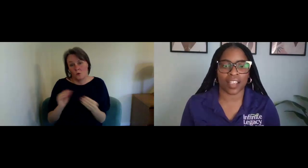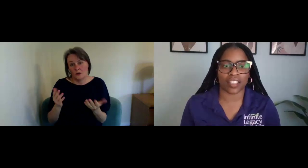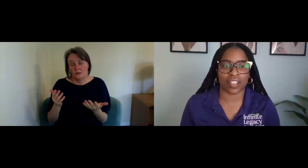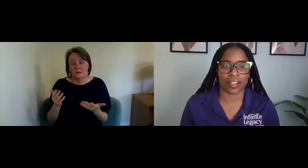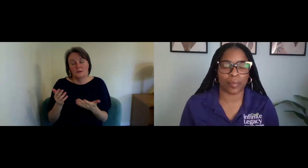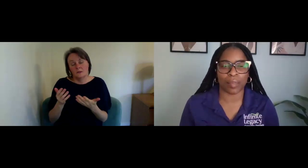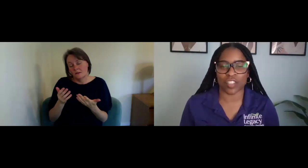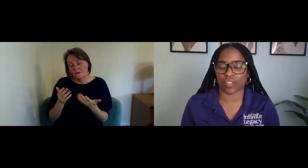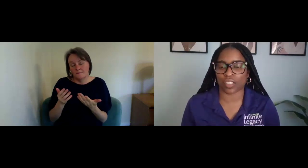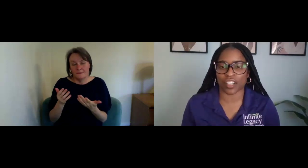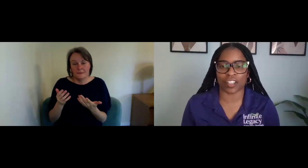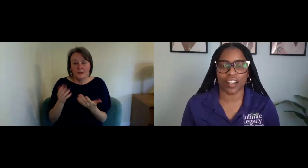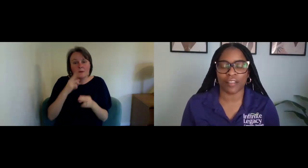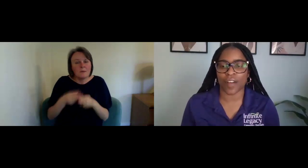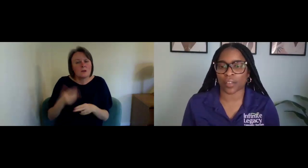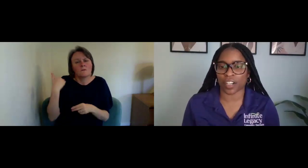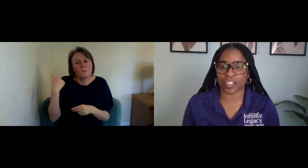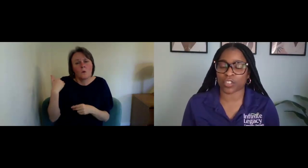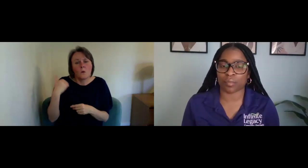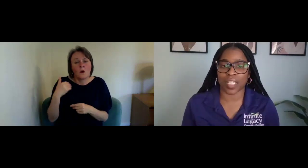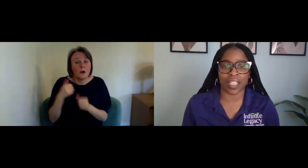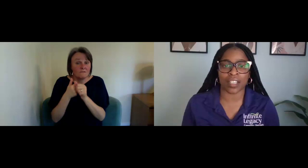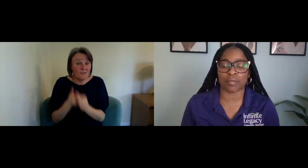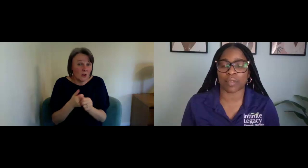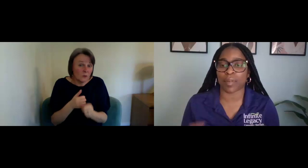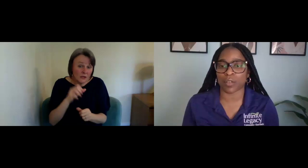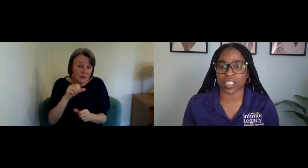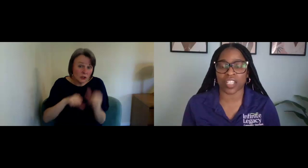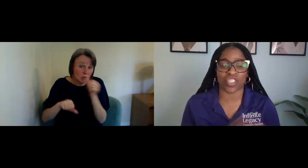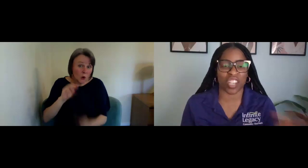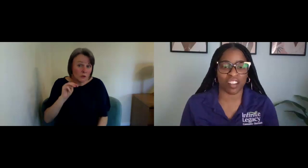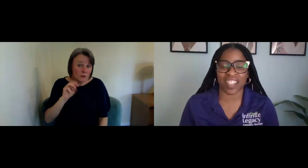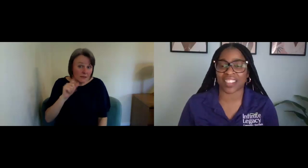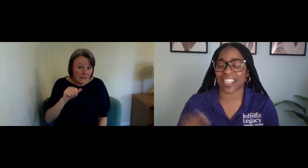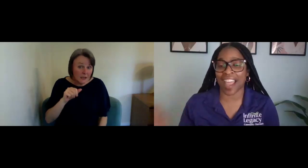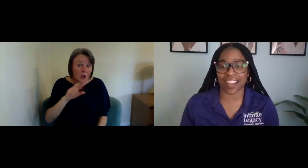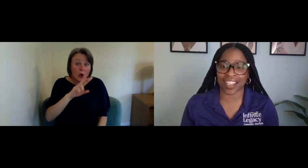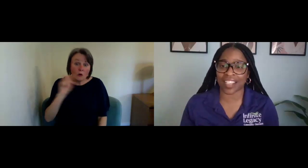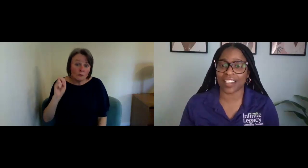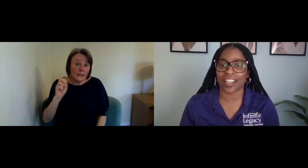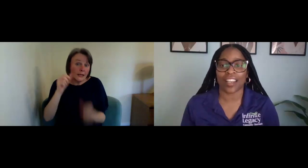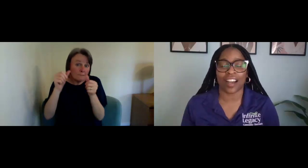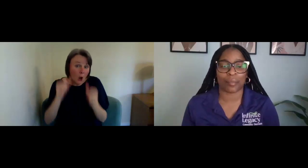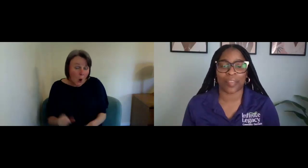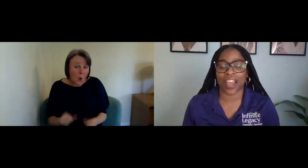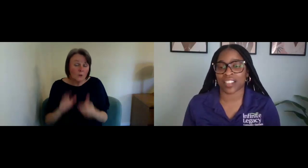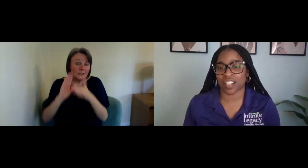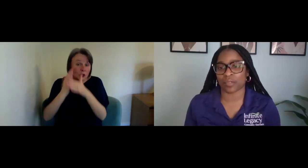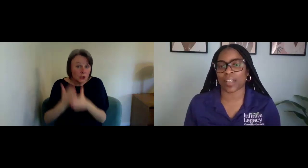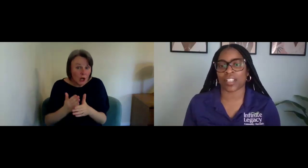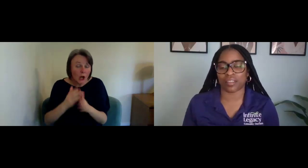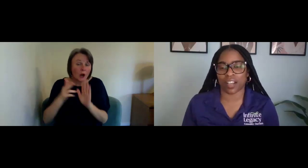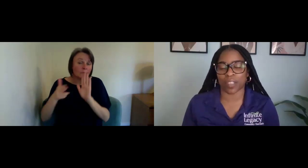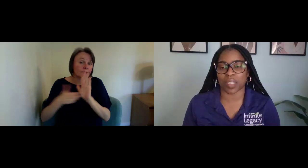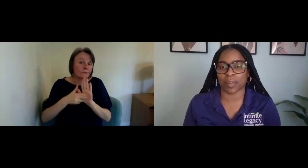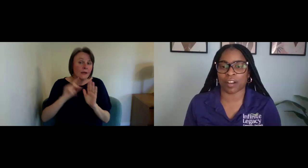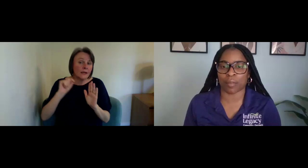And as we mentioned earlier, follow on our social media, reposting, sharing, tagging. That is another way to spread